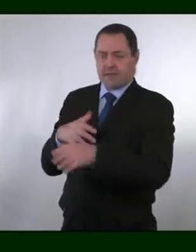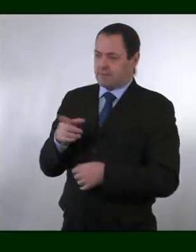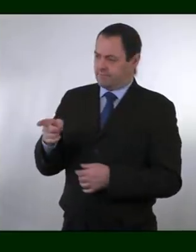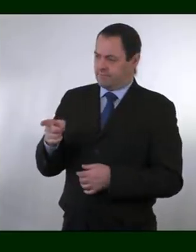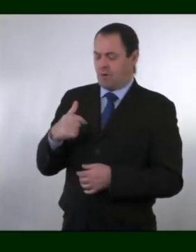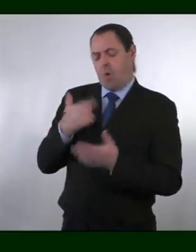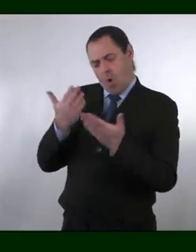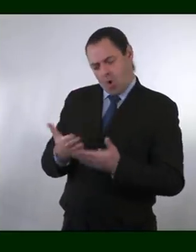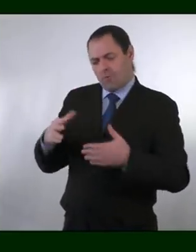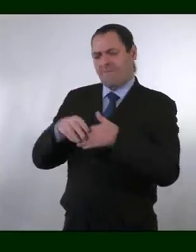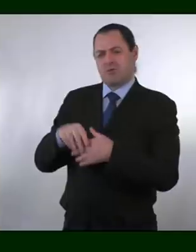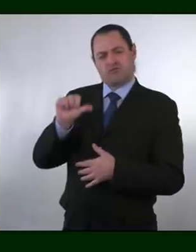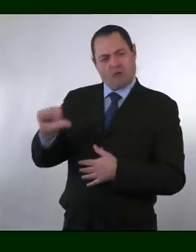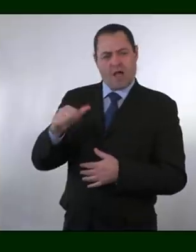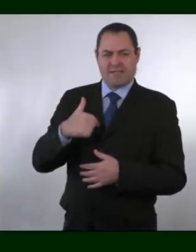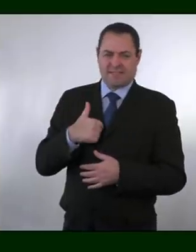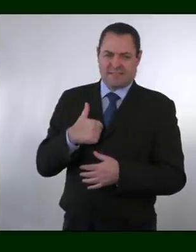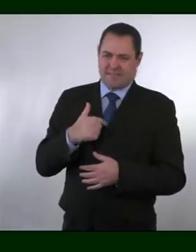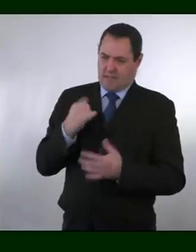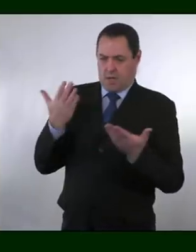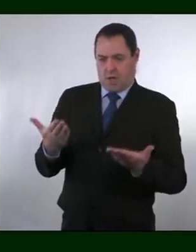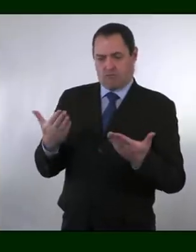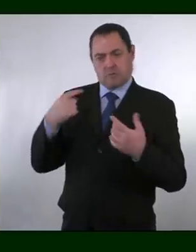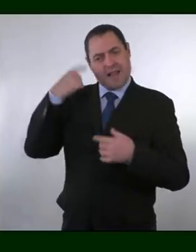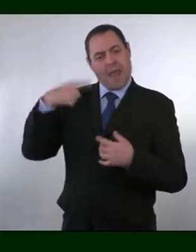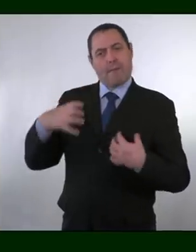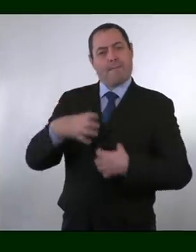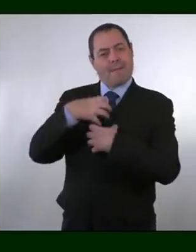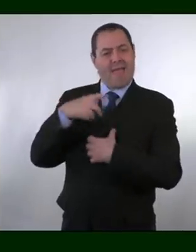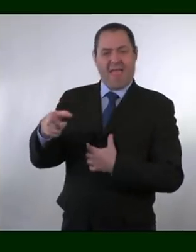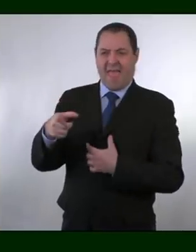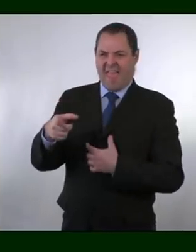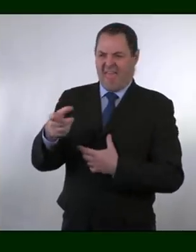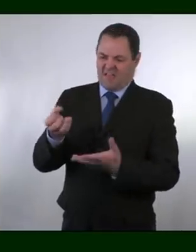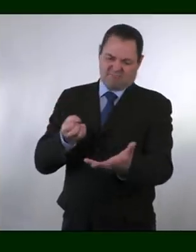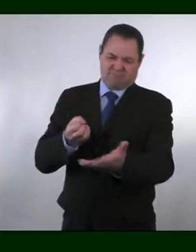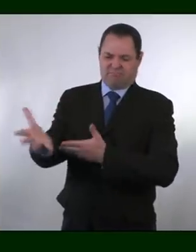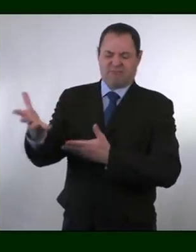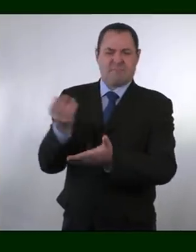it is the current Labour Mayor of London who blew TfL’s finances, which were left in remarkably